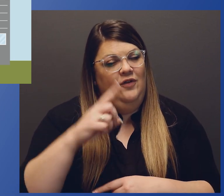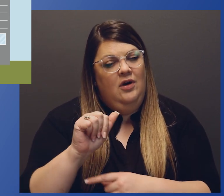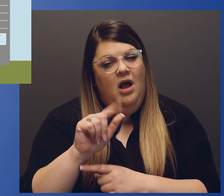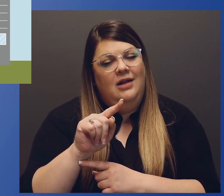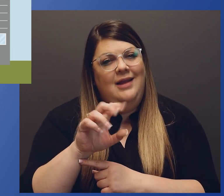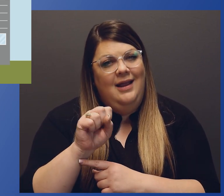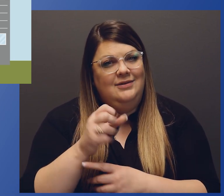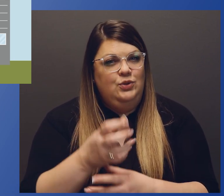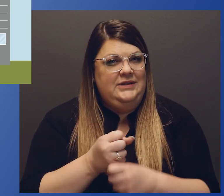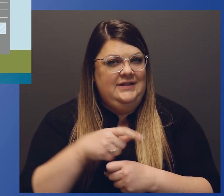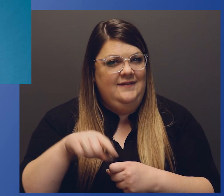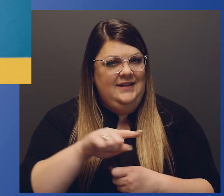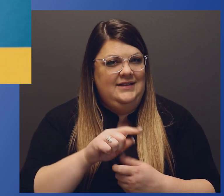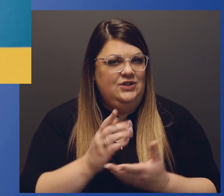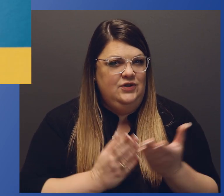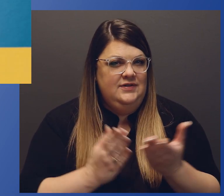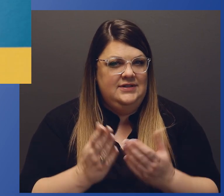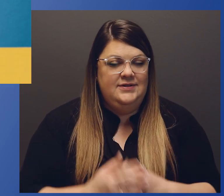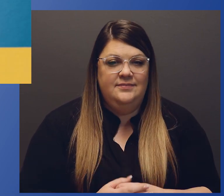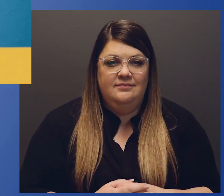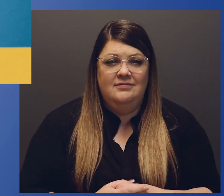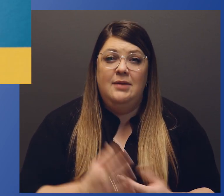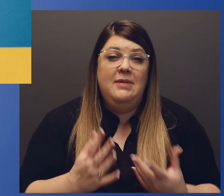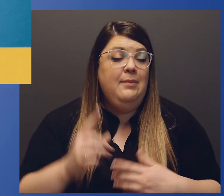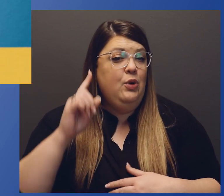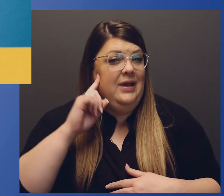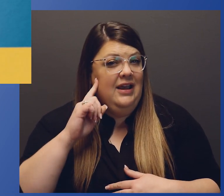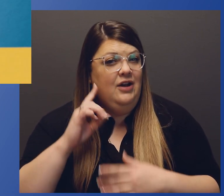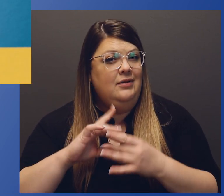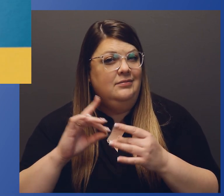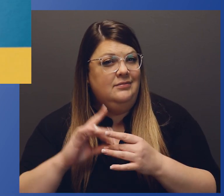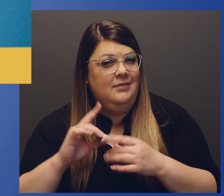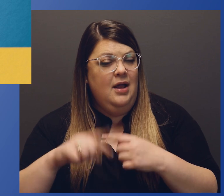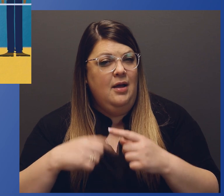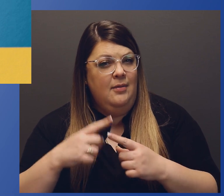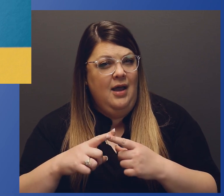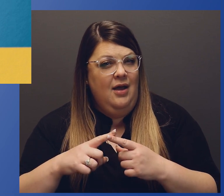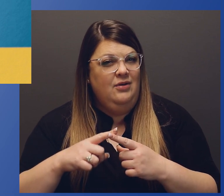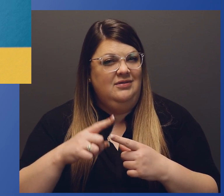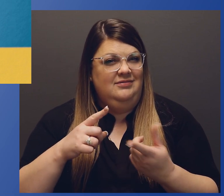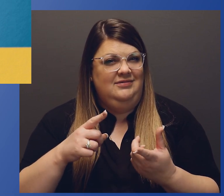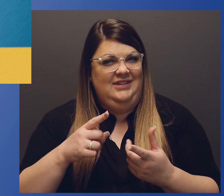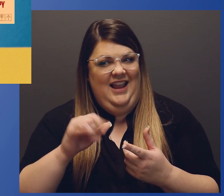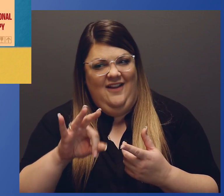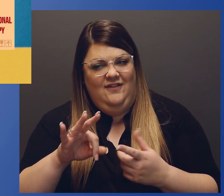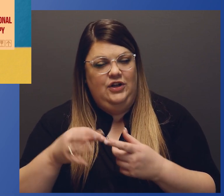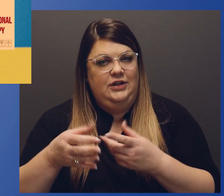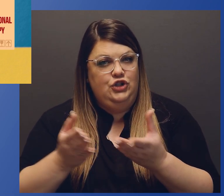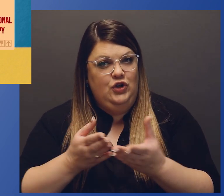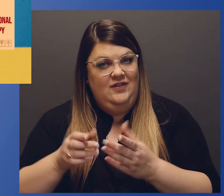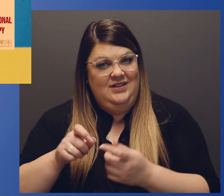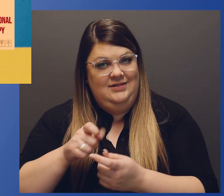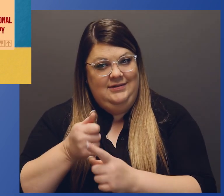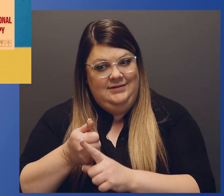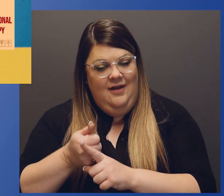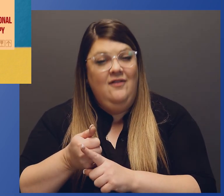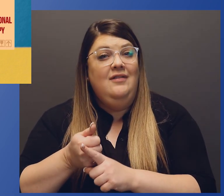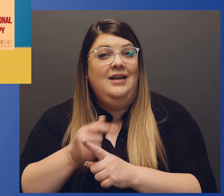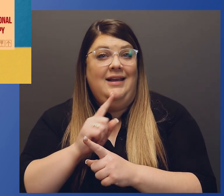about whether a service is or is not a covered benefit. Covered benefits are services that are covered under ALTCS.